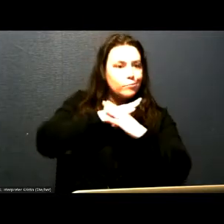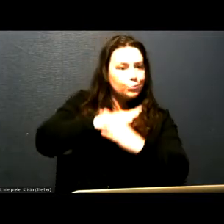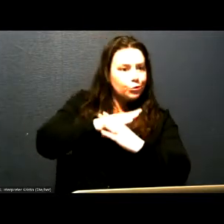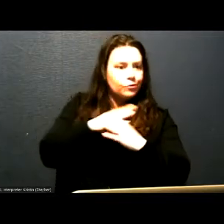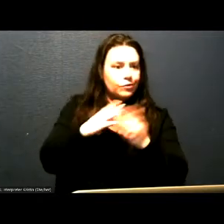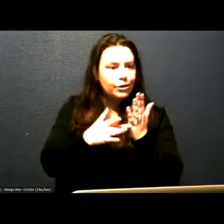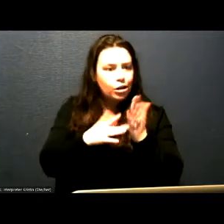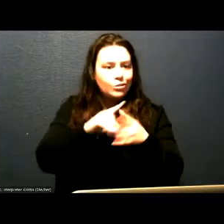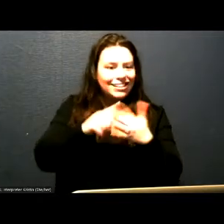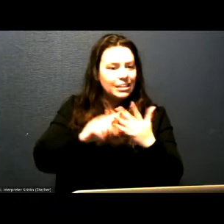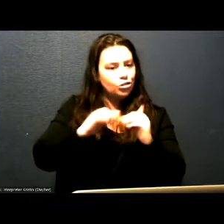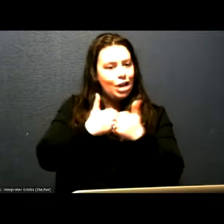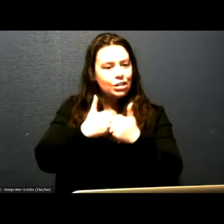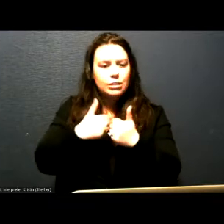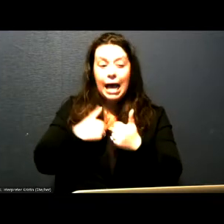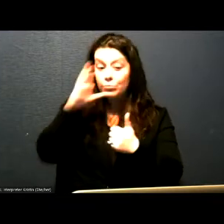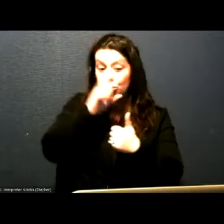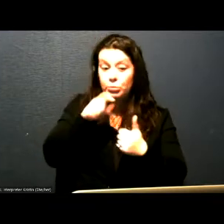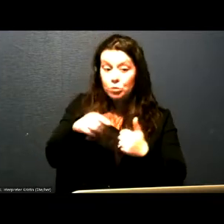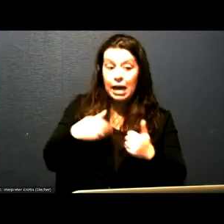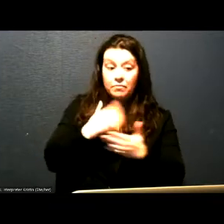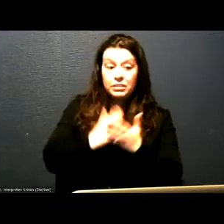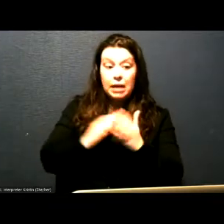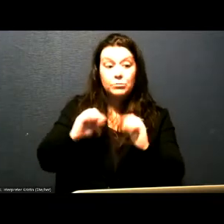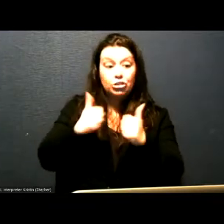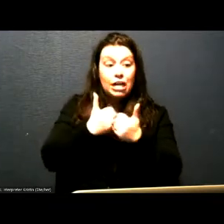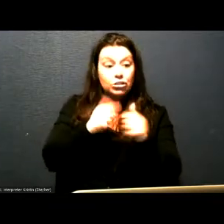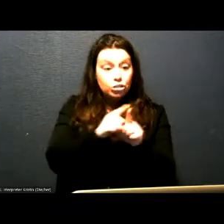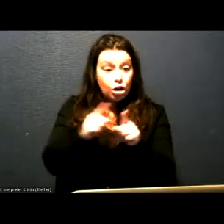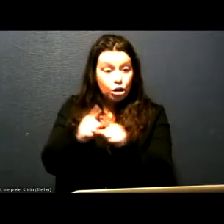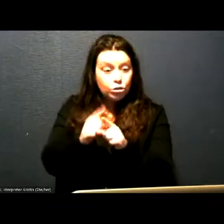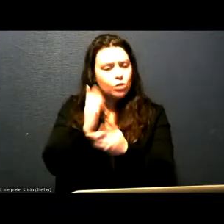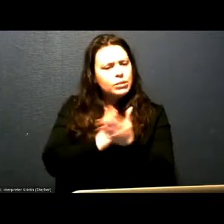must be some similar challenges. What are some of the unique challenges you face with your research?